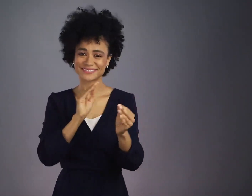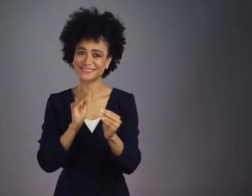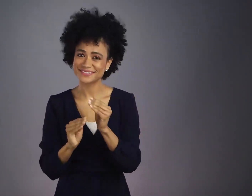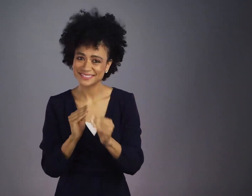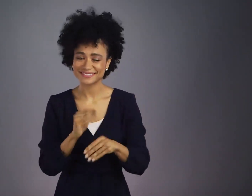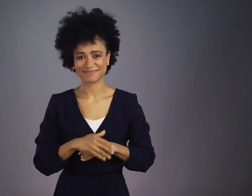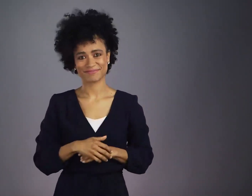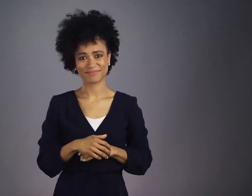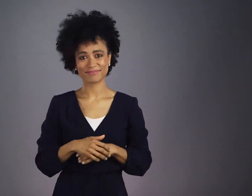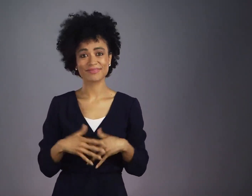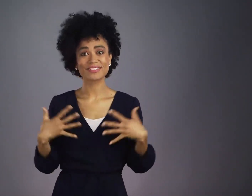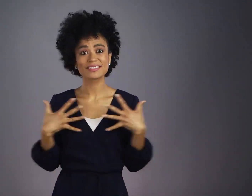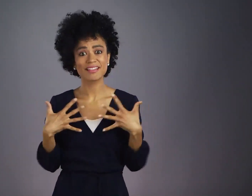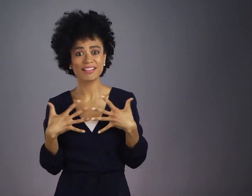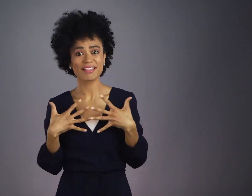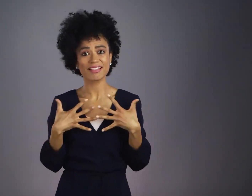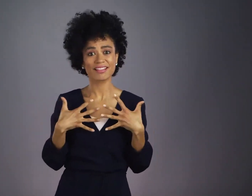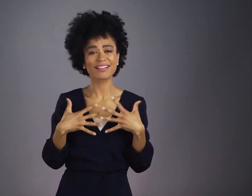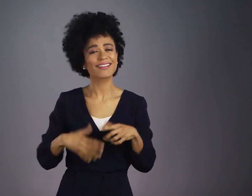is indicated we must not shrink.